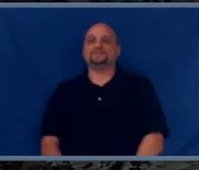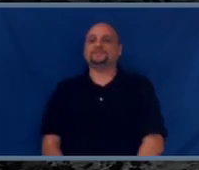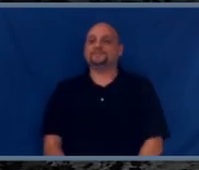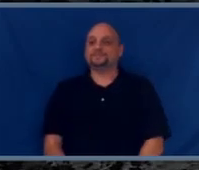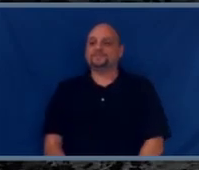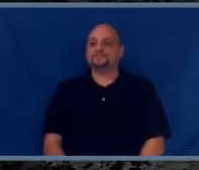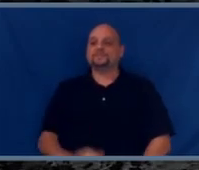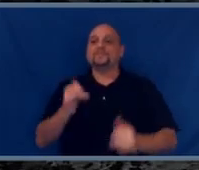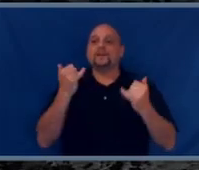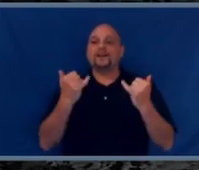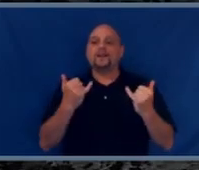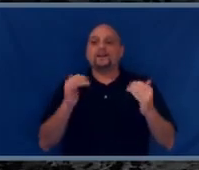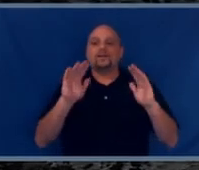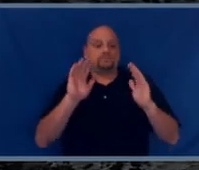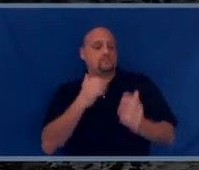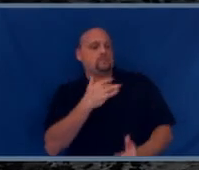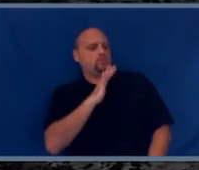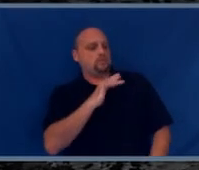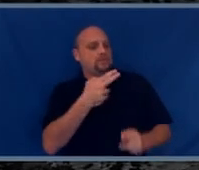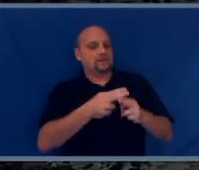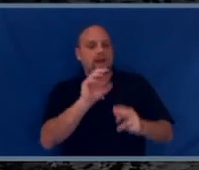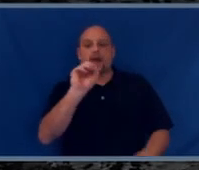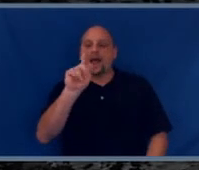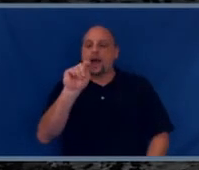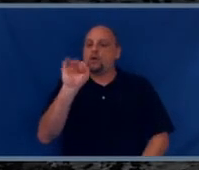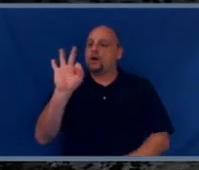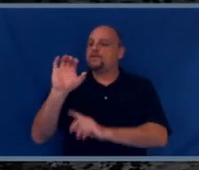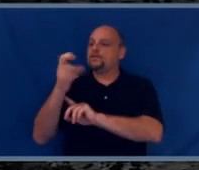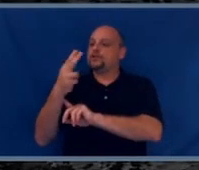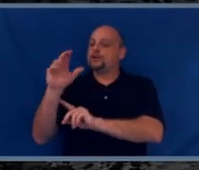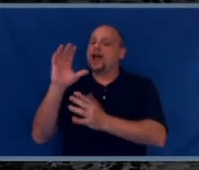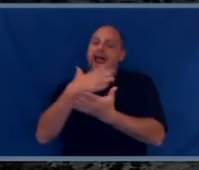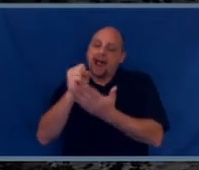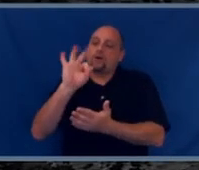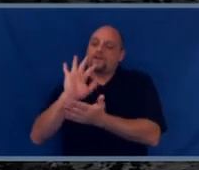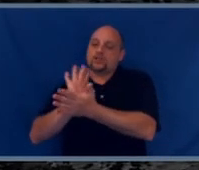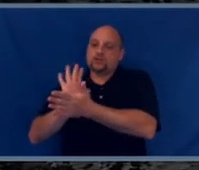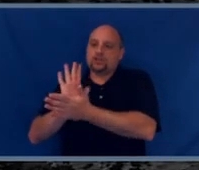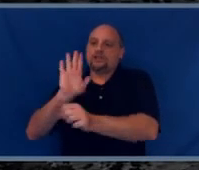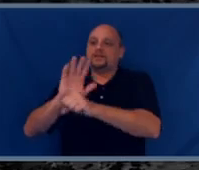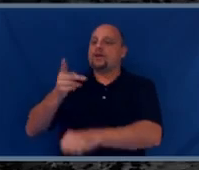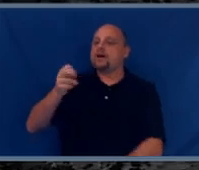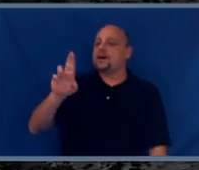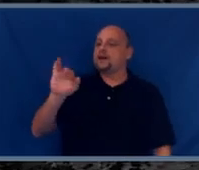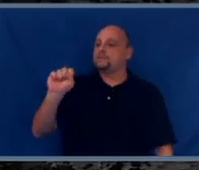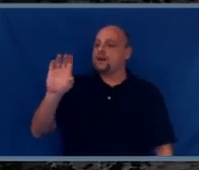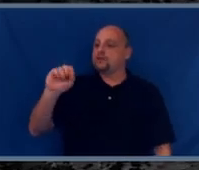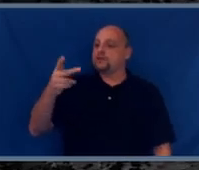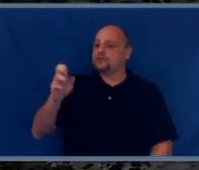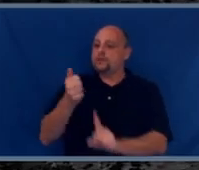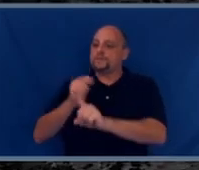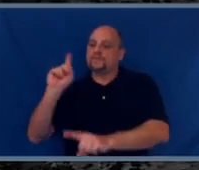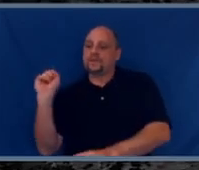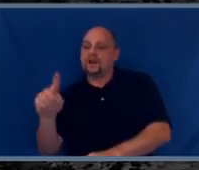OUT OF THE CHEESE ON PERRY SCOPE ASKS WHAT DO YOU HOPE TO LEARN